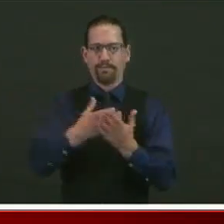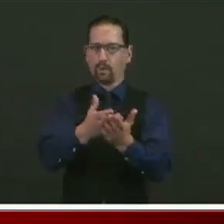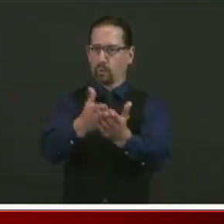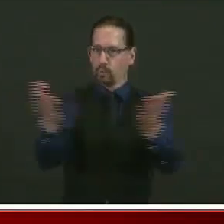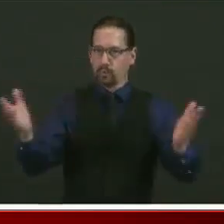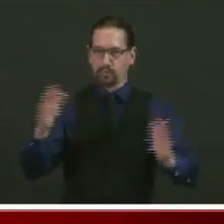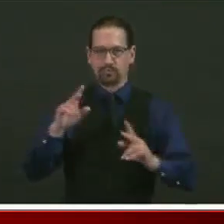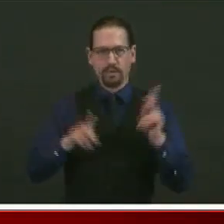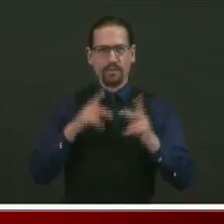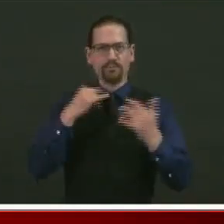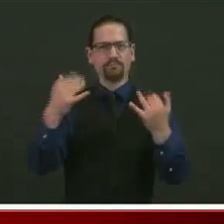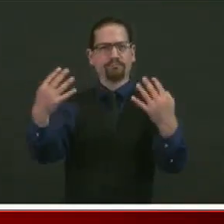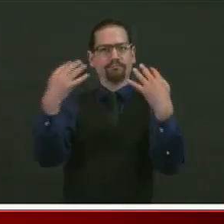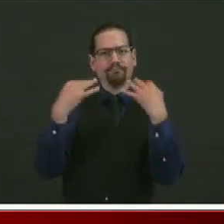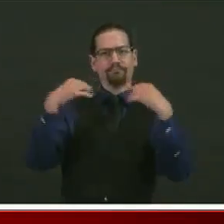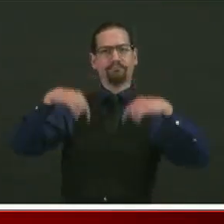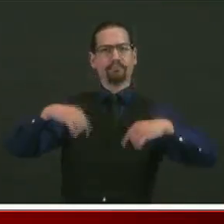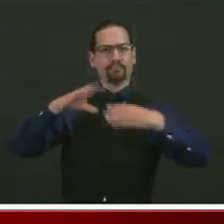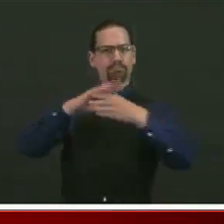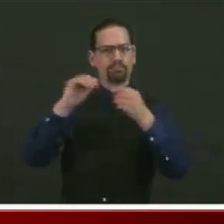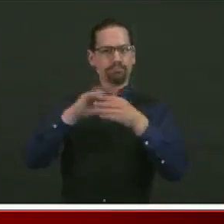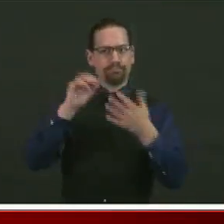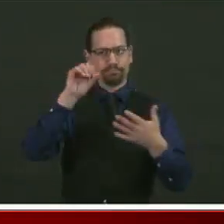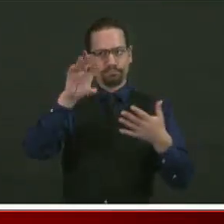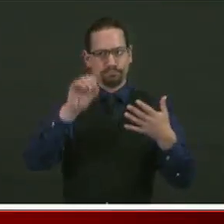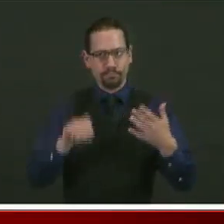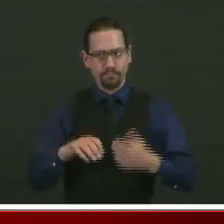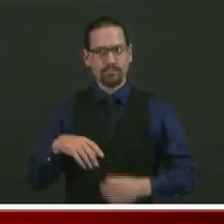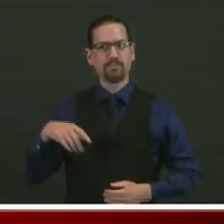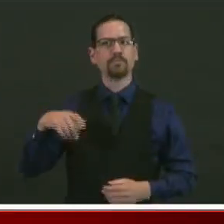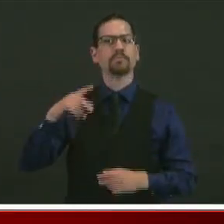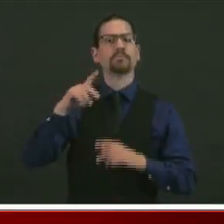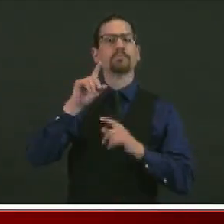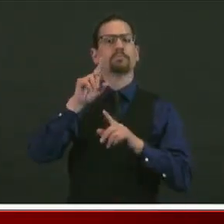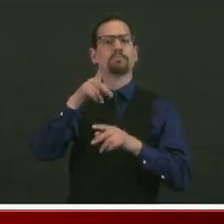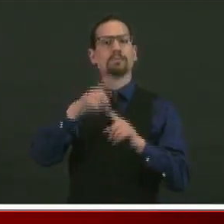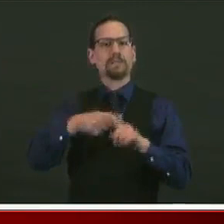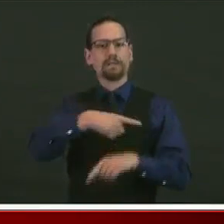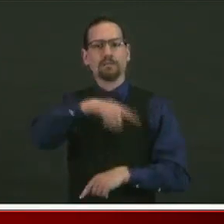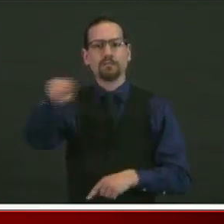IT IS GREAT TO BE HERE. GOOD AFTERNOON TO ALL RHODE ISLANDERS AND EVERYONE WATCHING US. THAT AFTERNOON TO THE MEMBERS OF